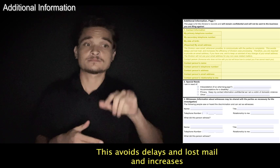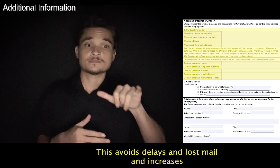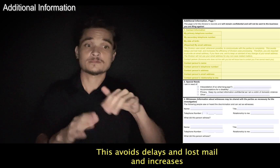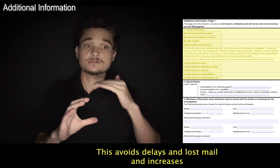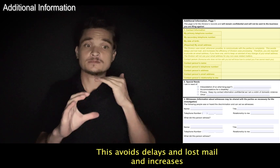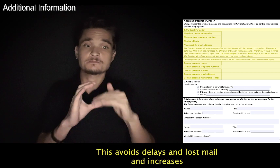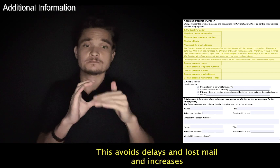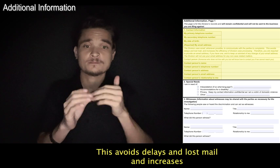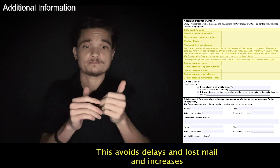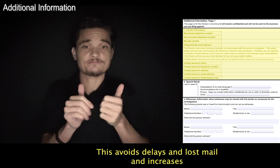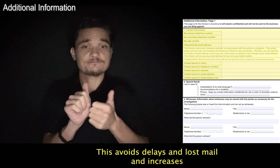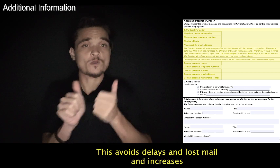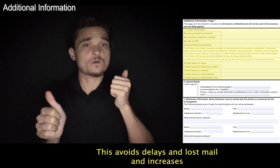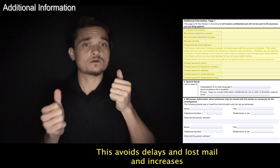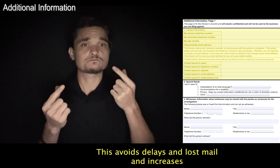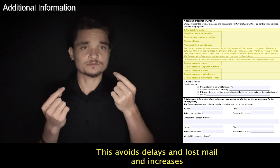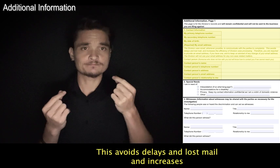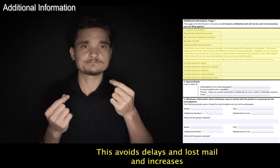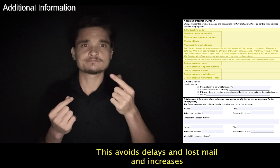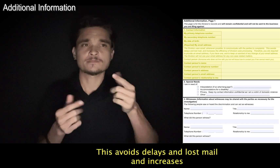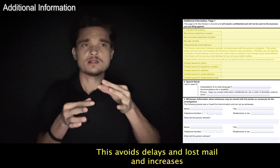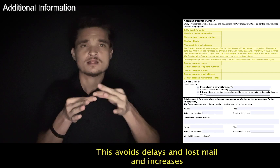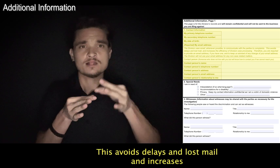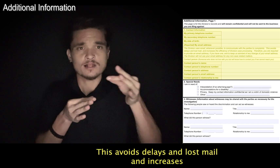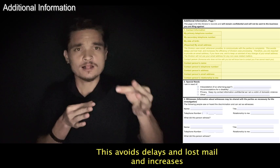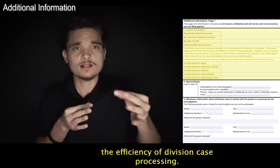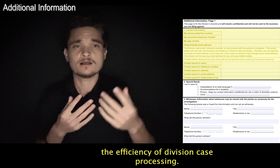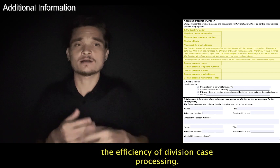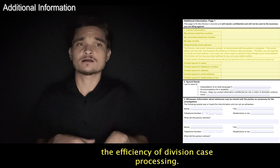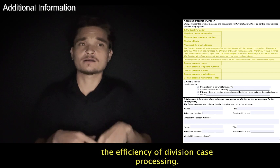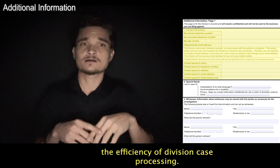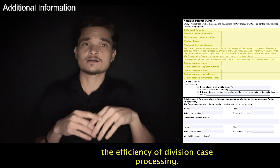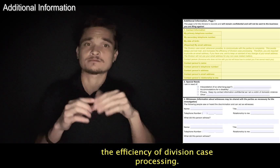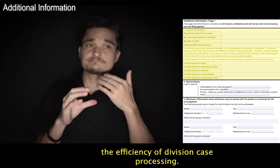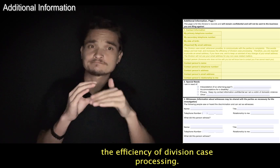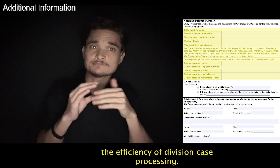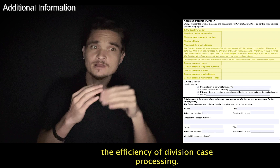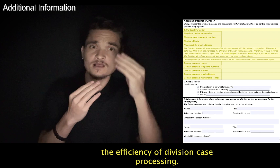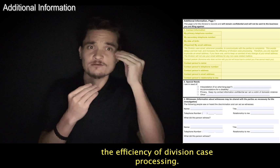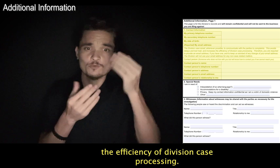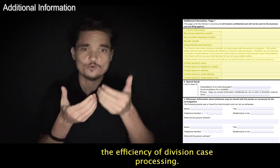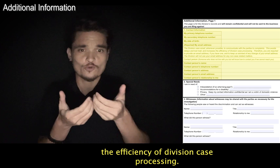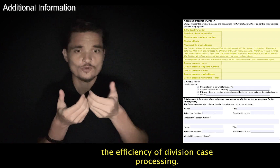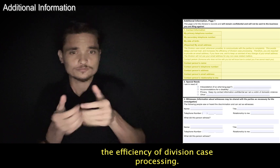This avoids delays and lost mail and increases the efficiency of division case processing.